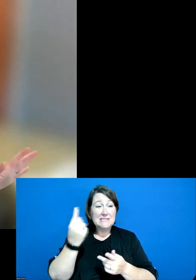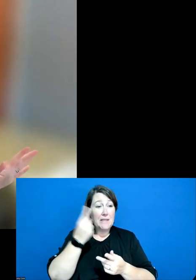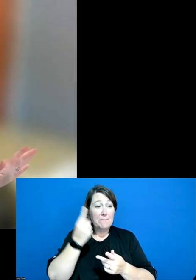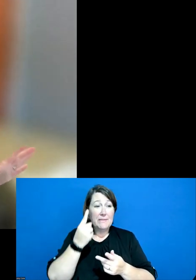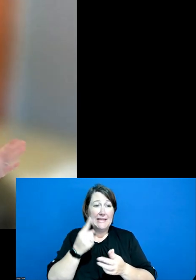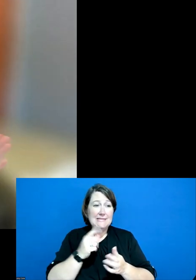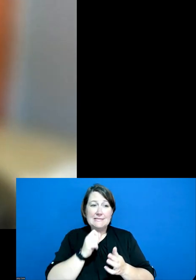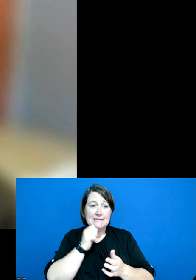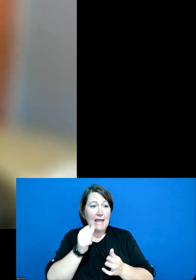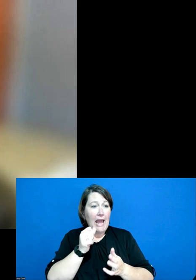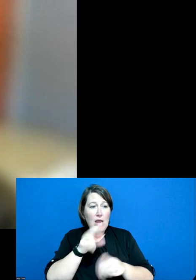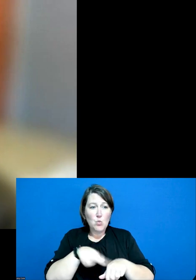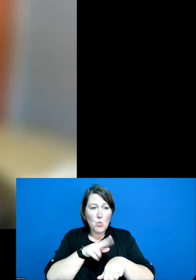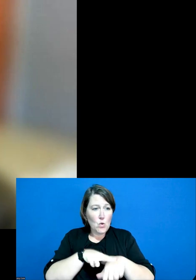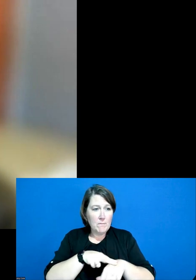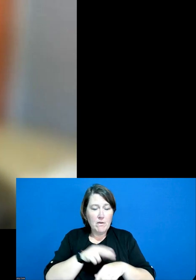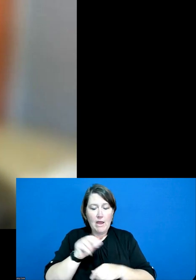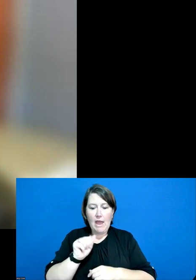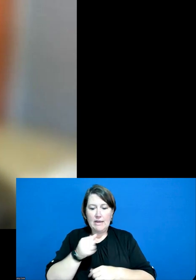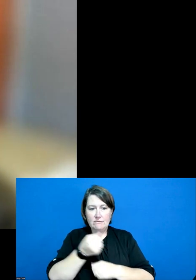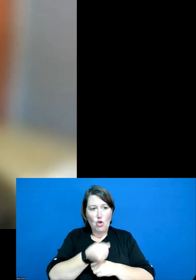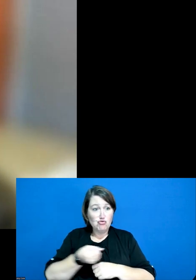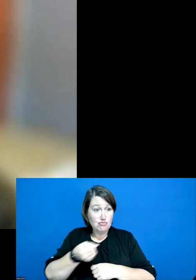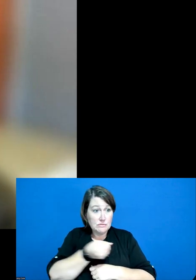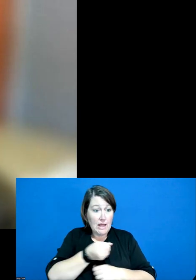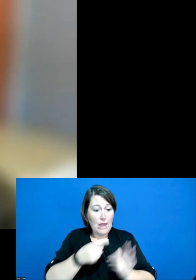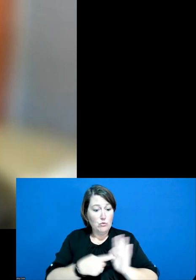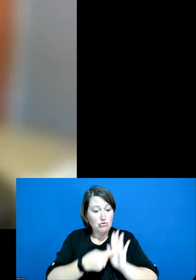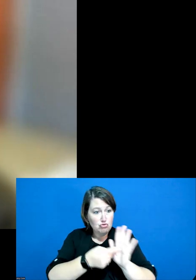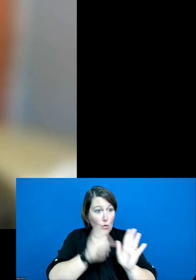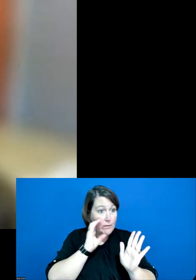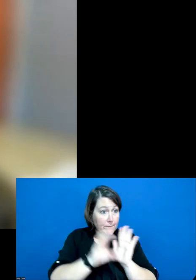I will show them the image and then oftentimes refer them to